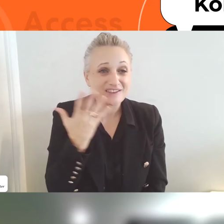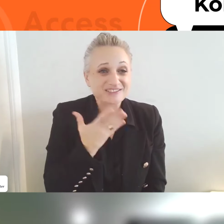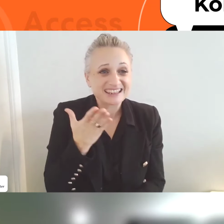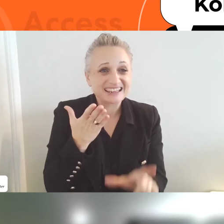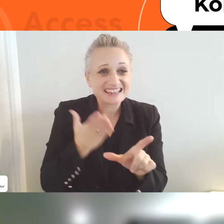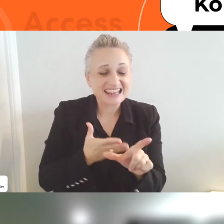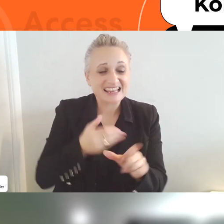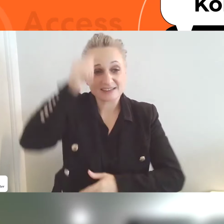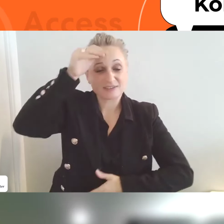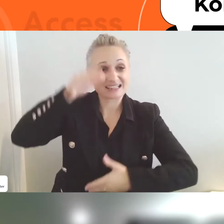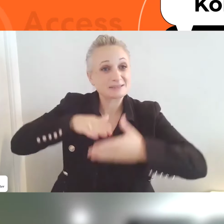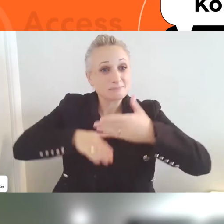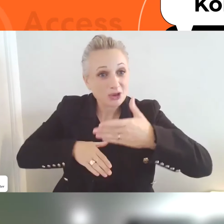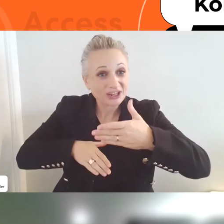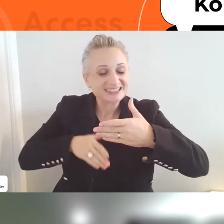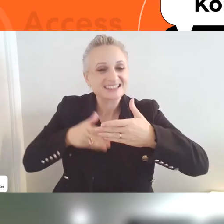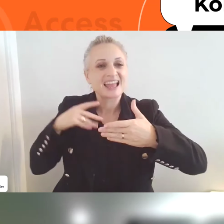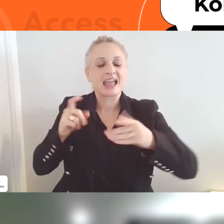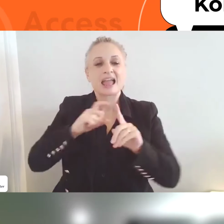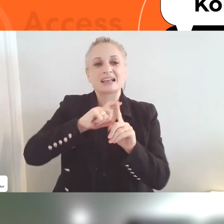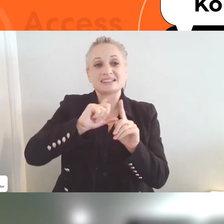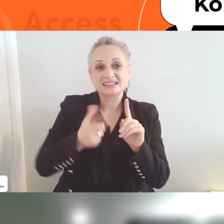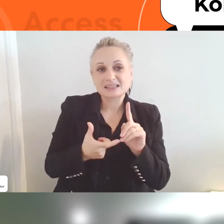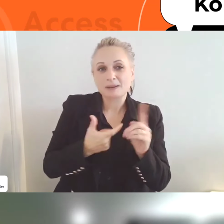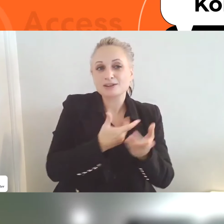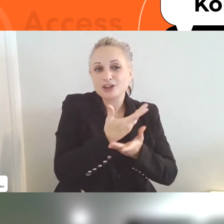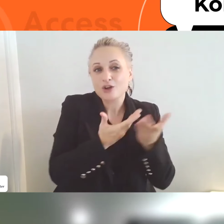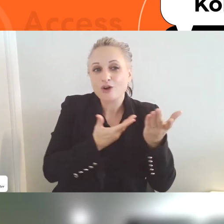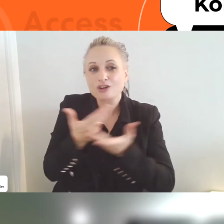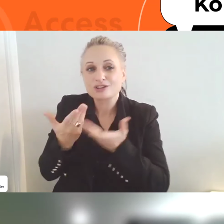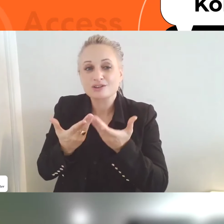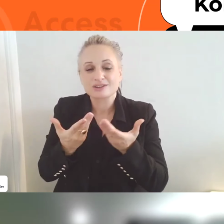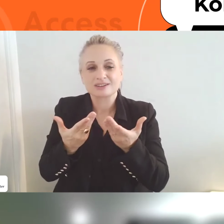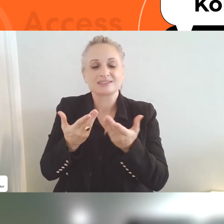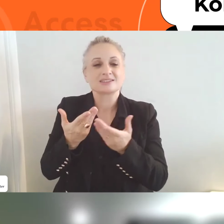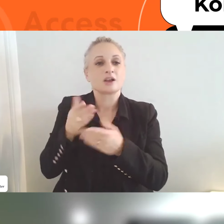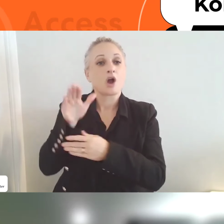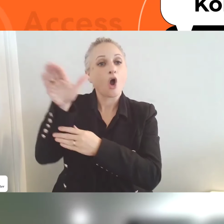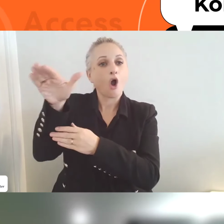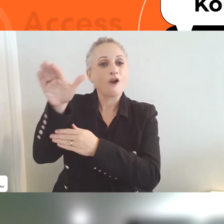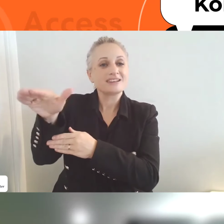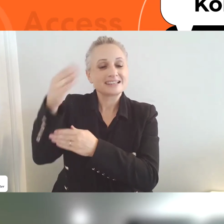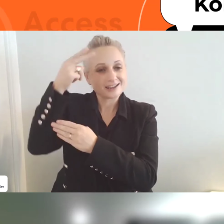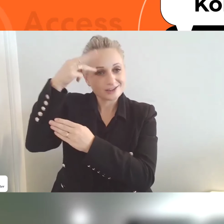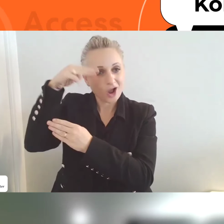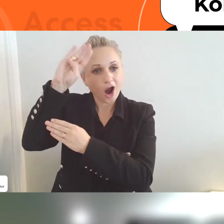consultant, both in Ireland and the UK. Katie will share examples